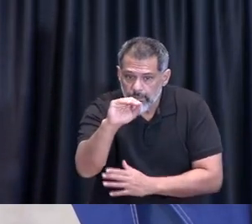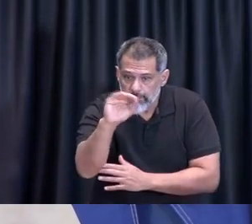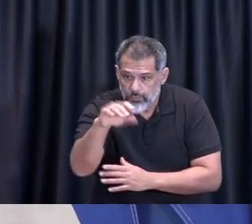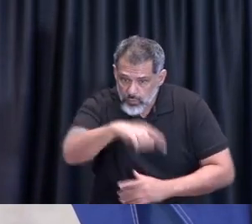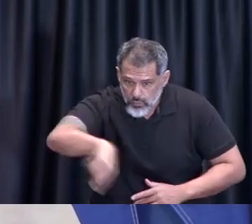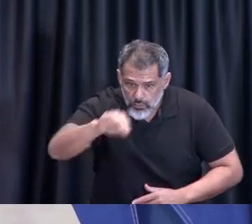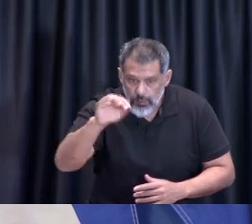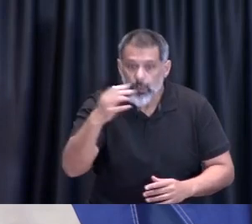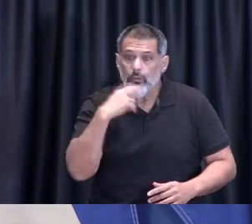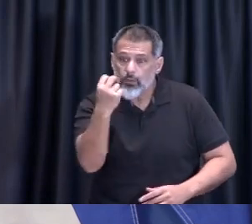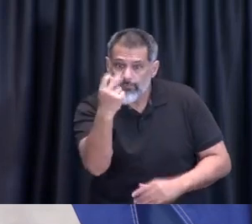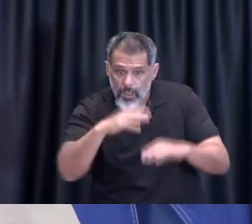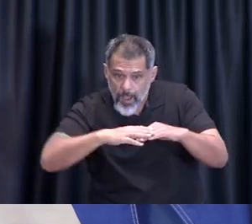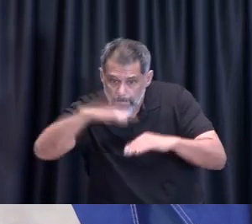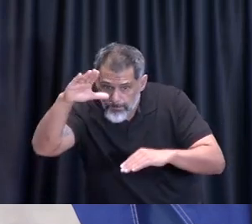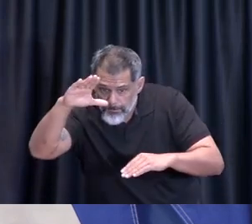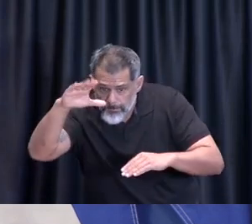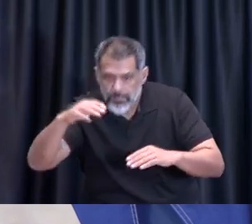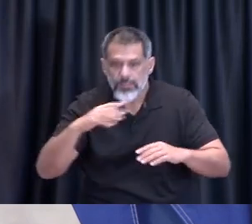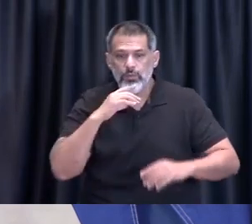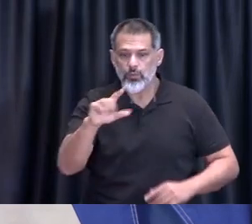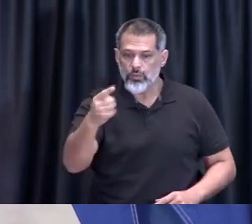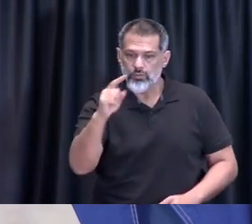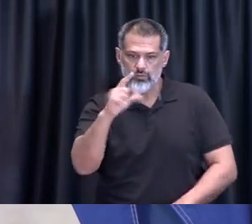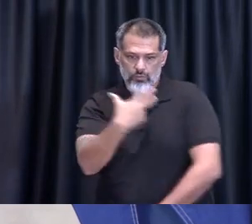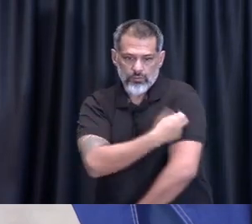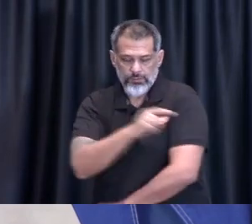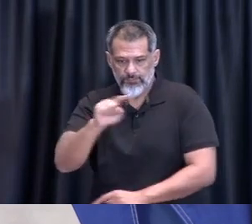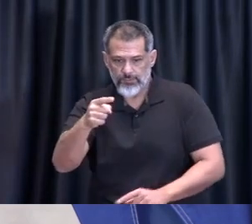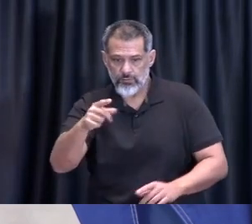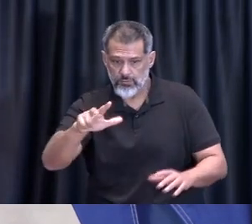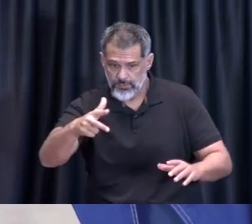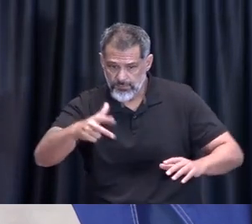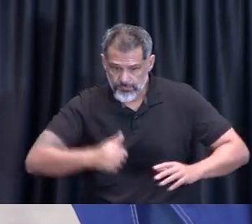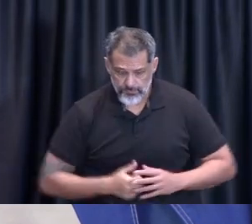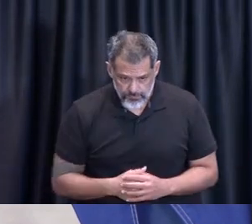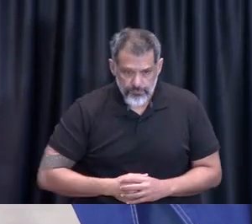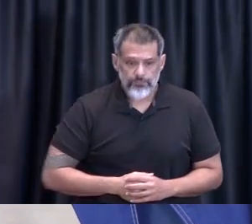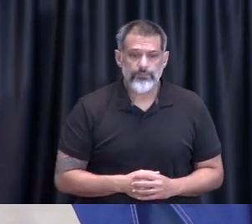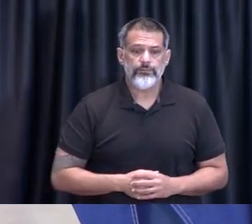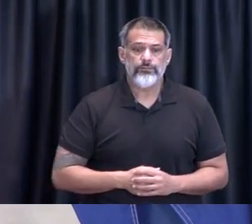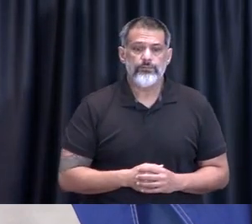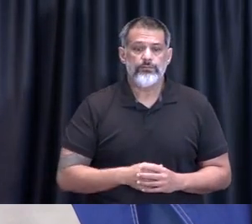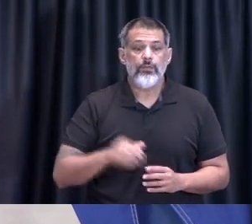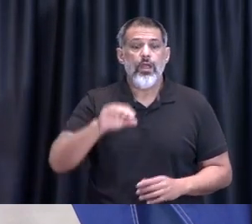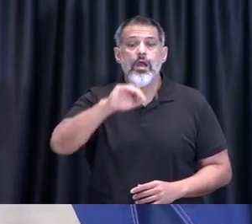first dose of vaccine. And in the face of the threat from the Omicron variant, we ramped up